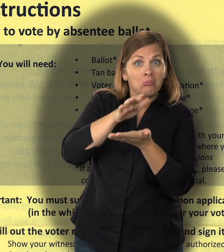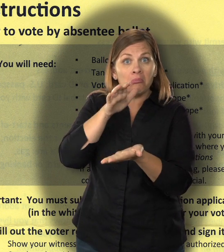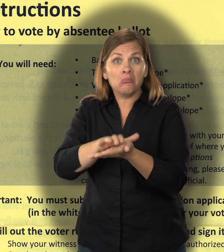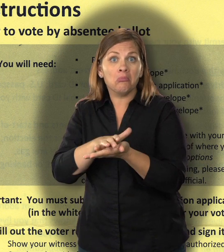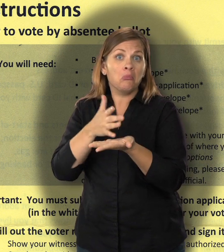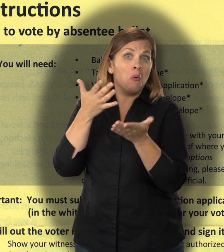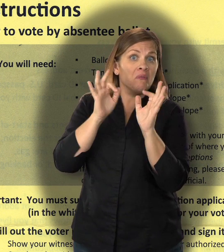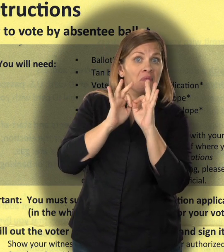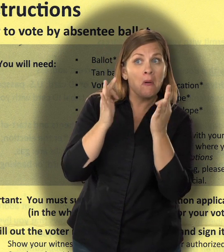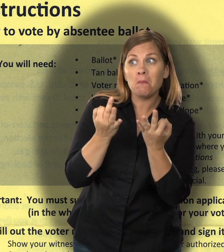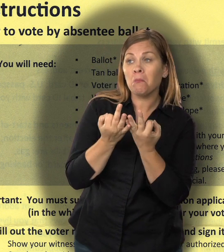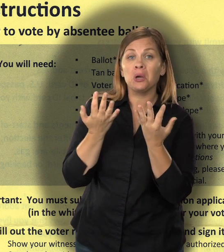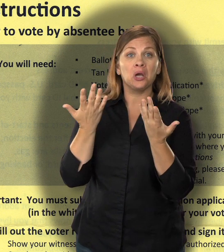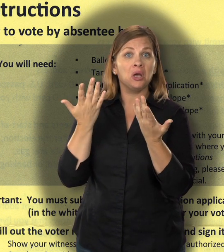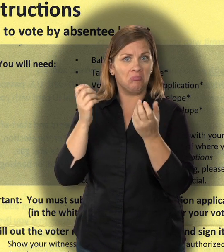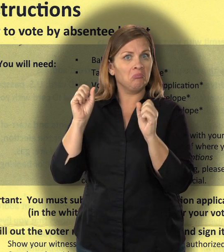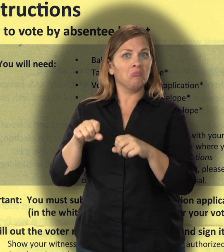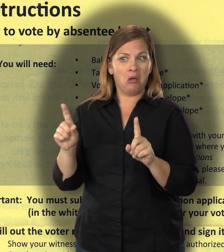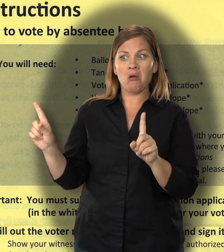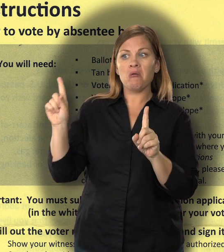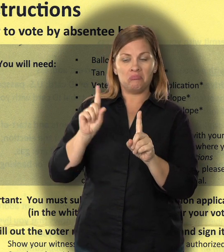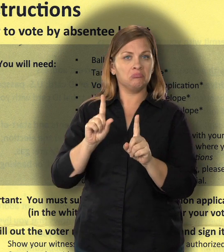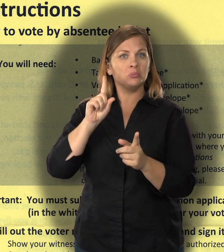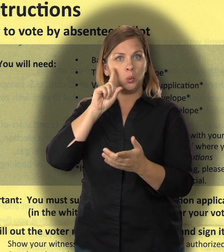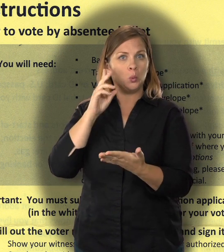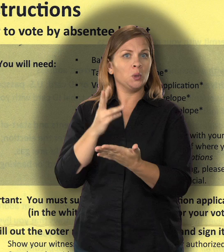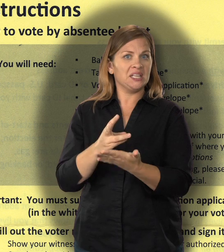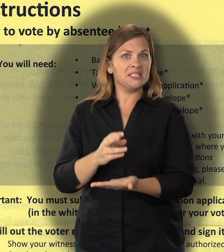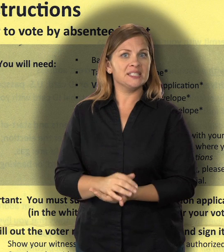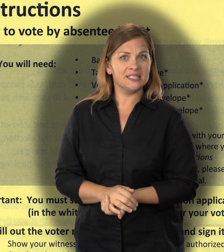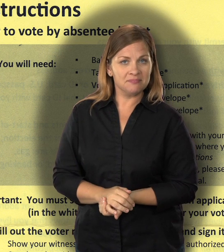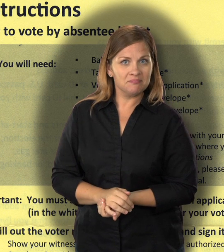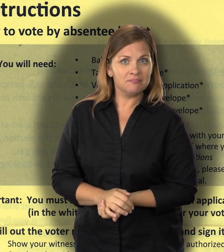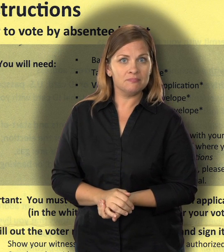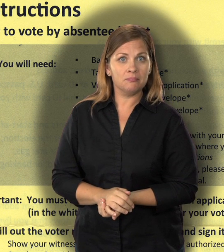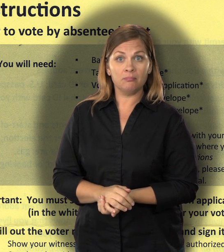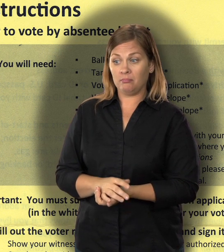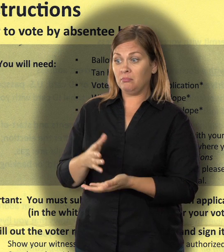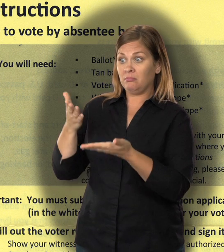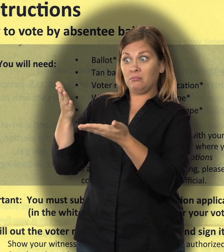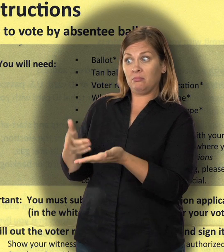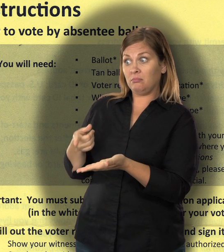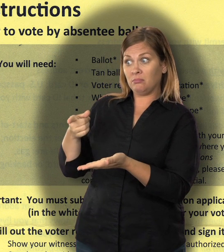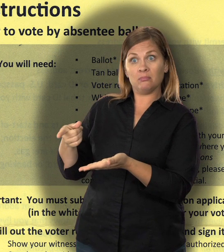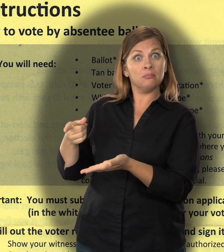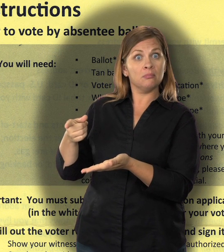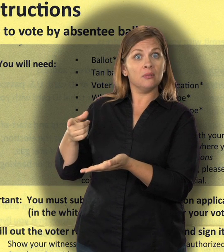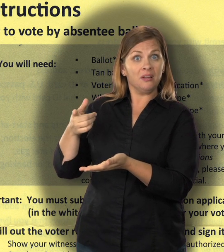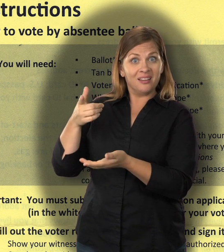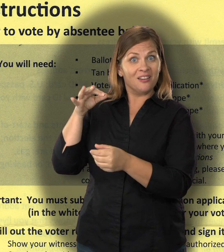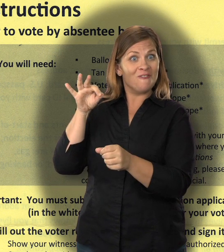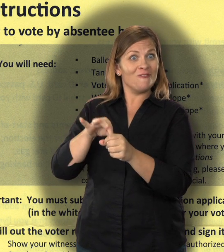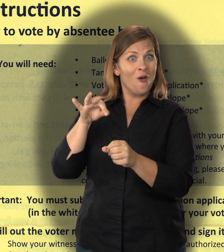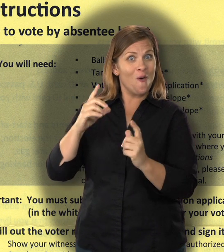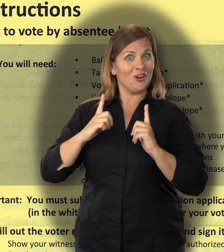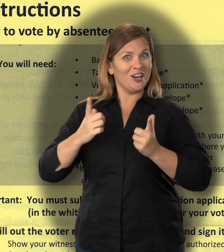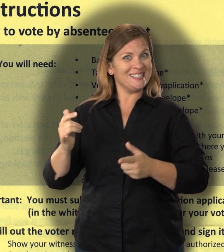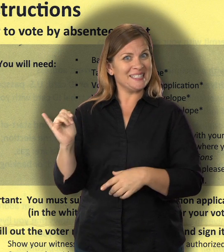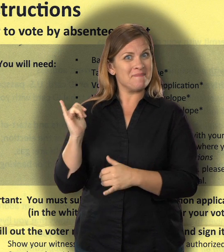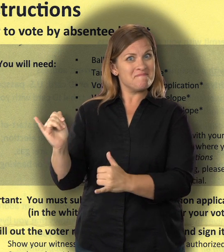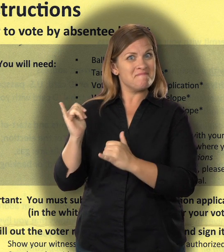you can serve as each other's witnesses.